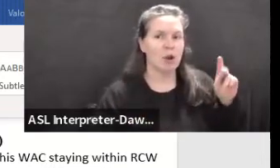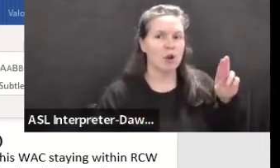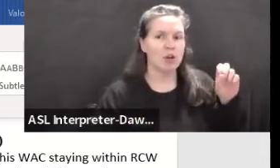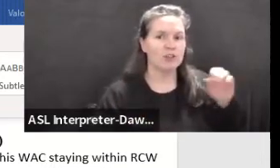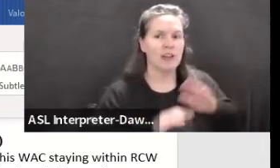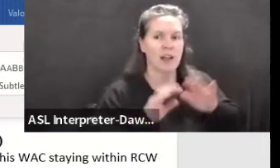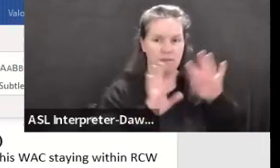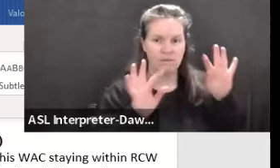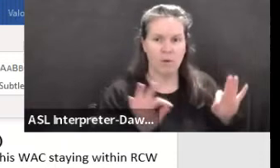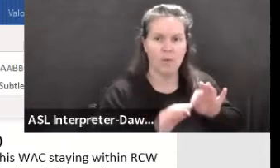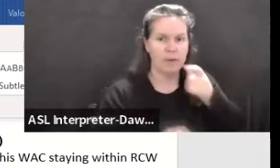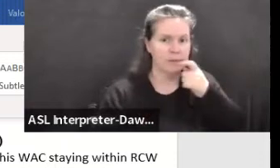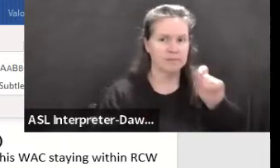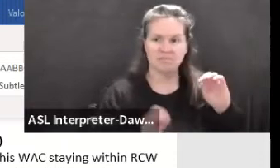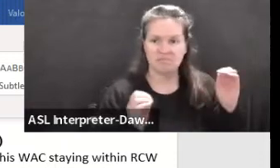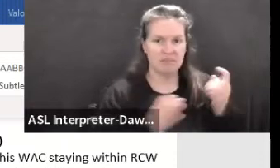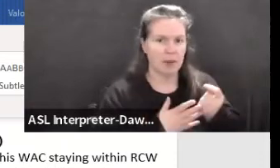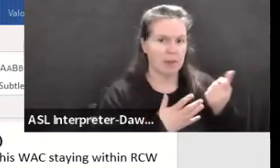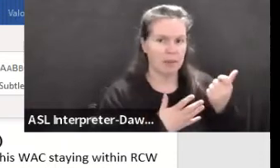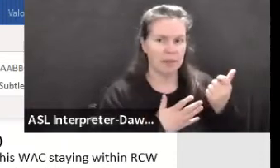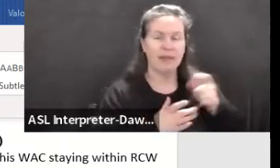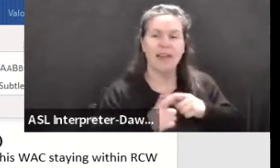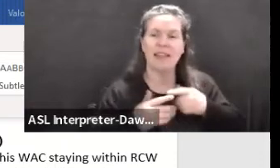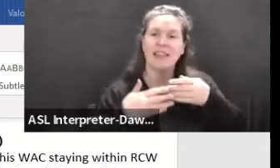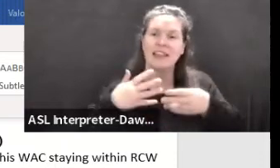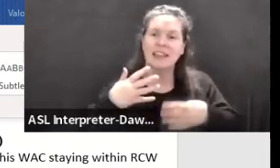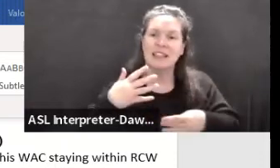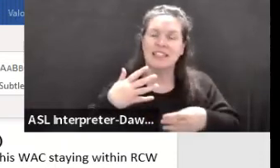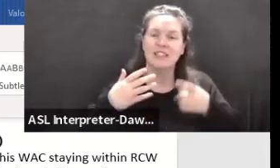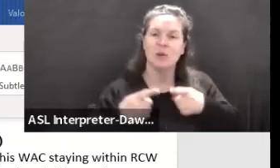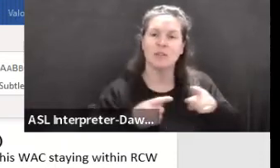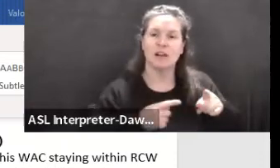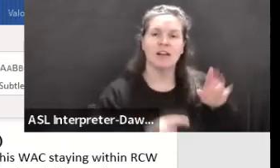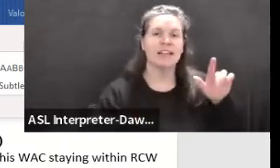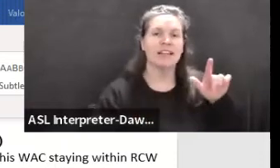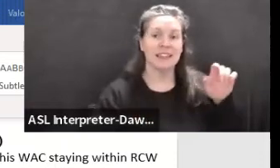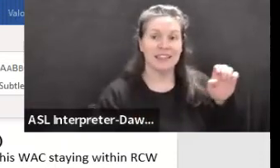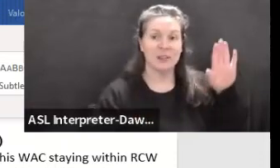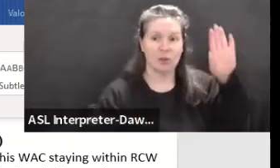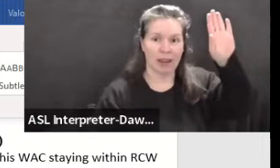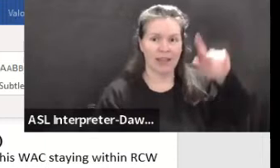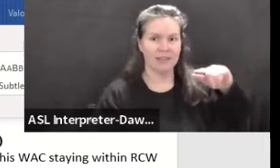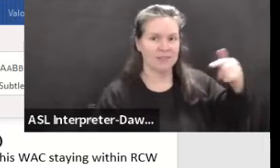so that, and the list goes on and Lee, your hand is up. So I'm gonna hand over the mic to you.